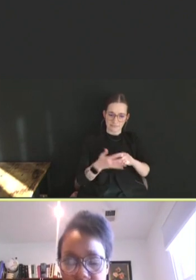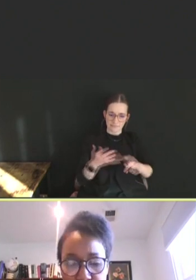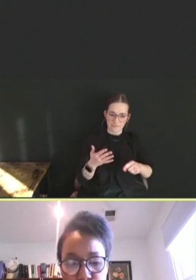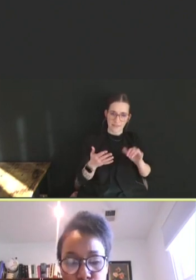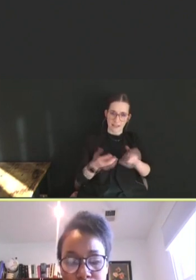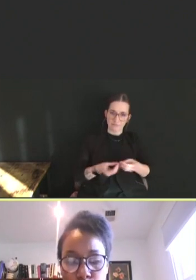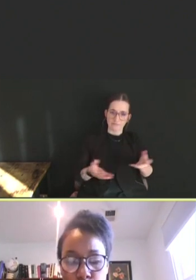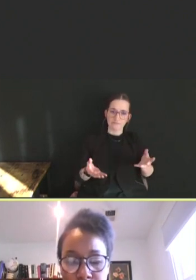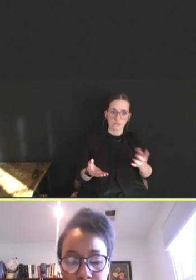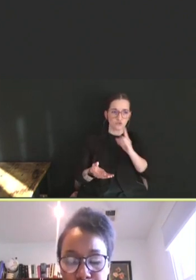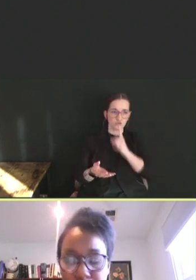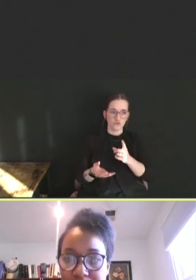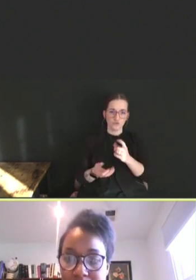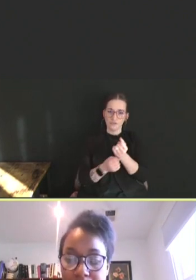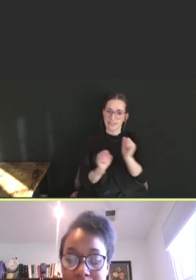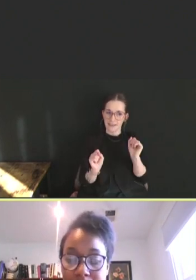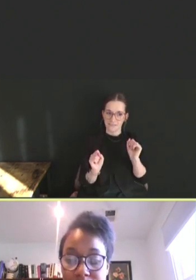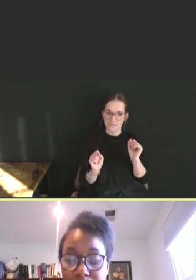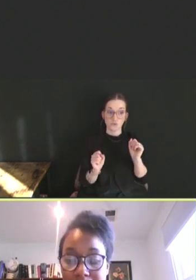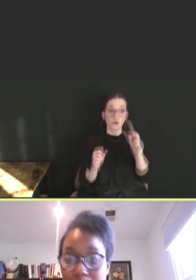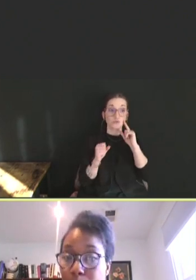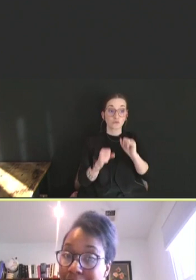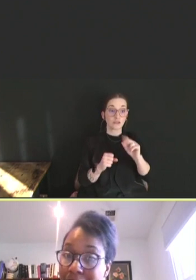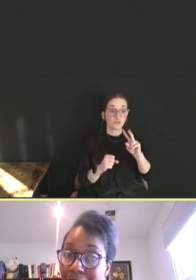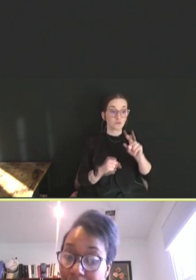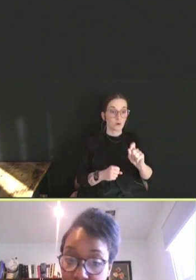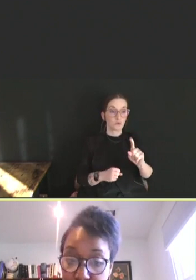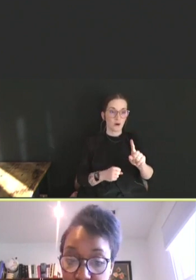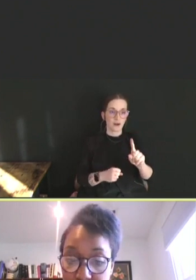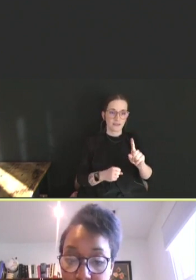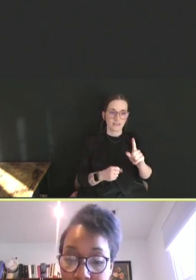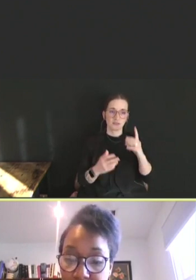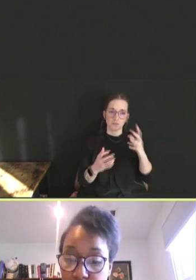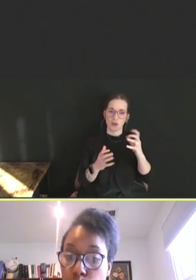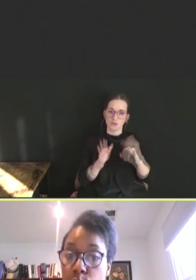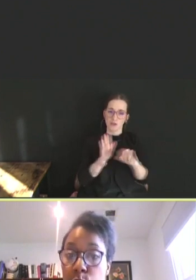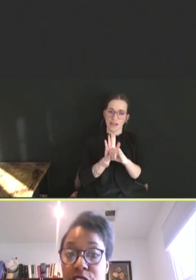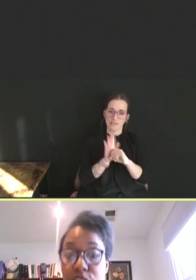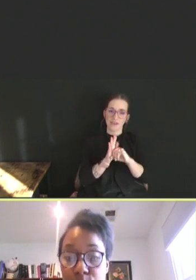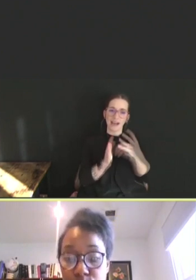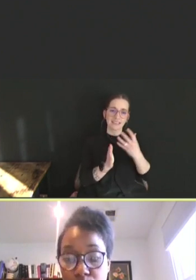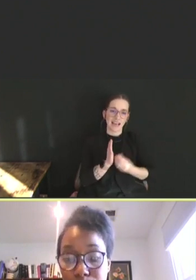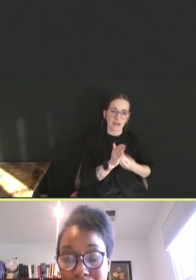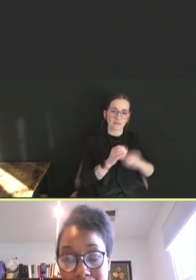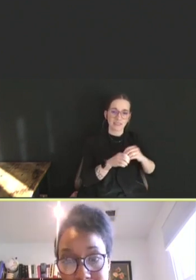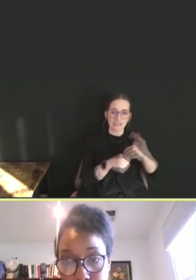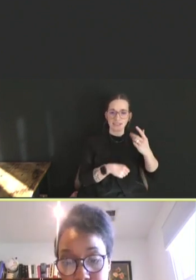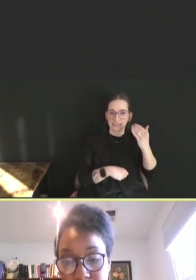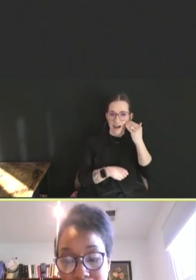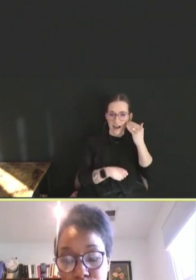So, strategy 2.1 is to identify gaps in knowledge and support research on mechanisms of adverse